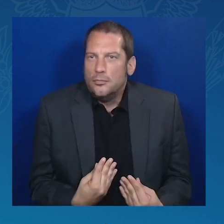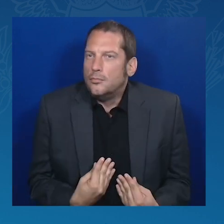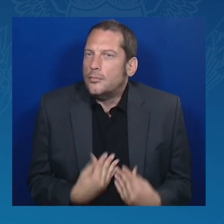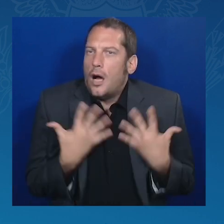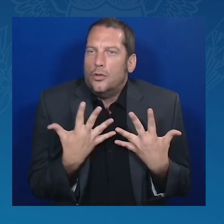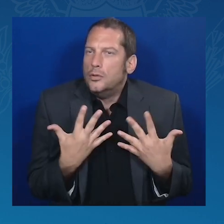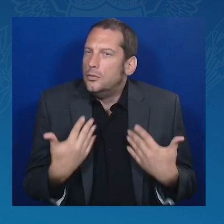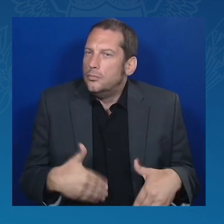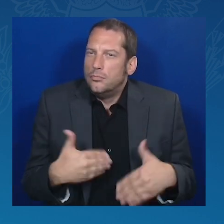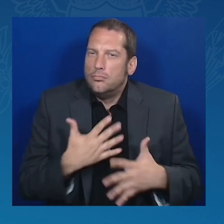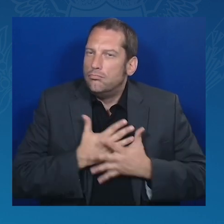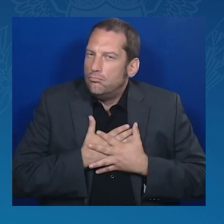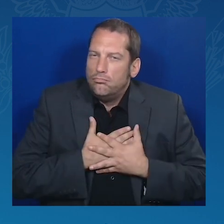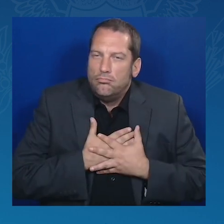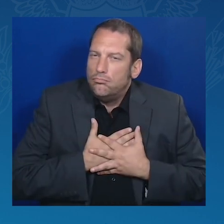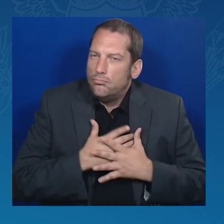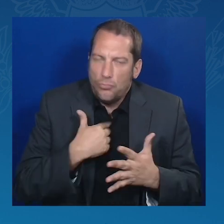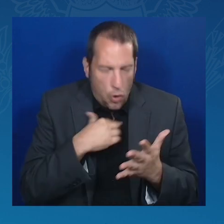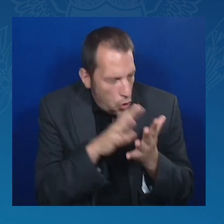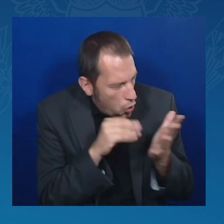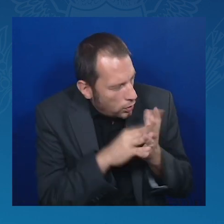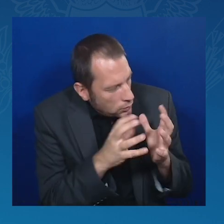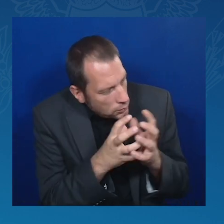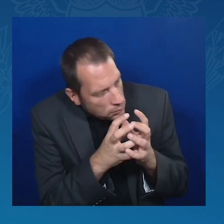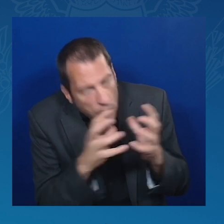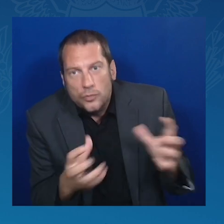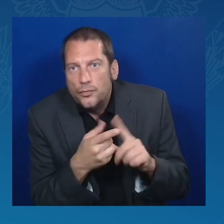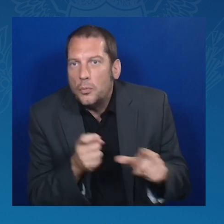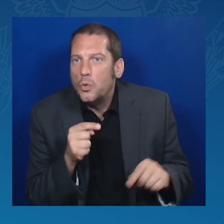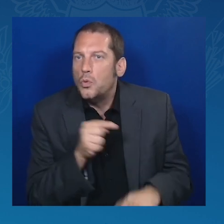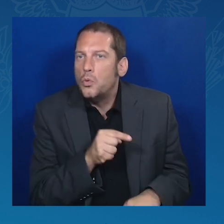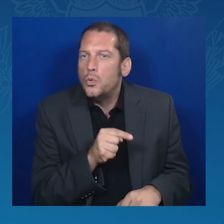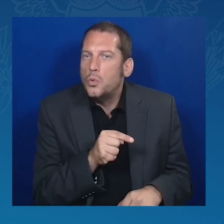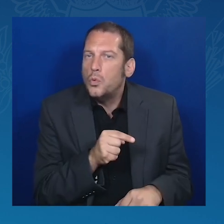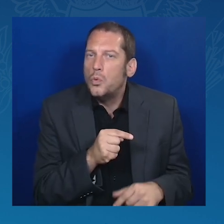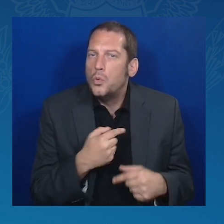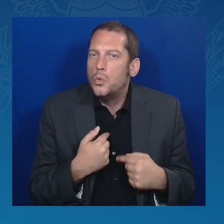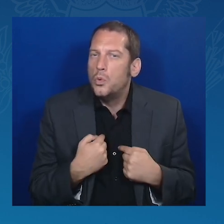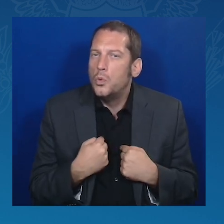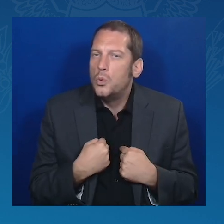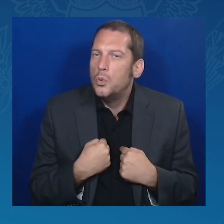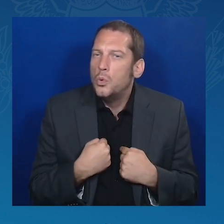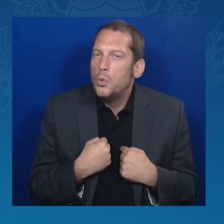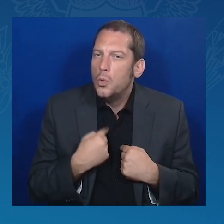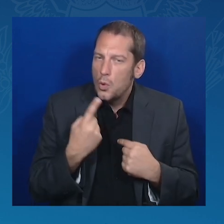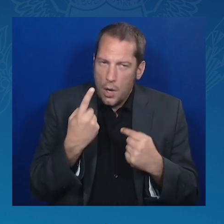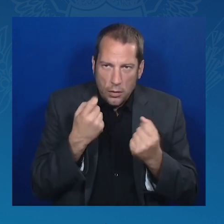and I am just one person up here kind of amplifying what you guys do on a daily basis.